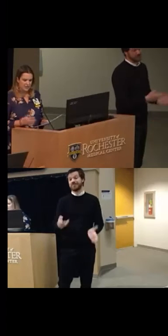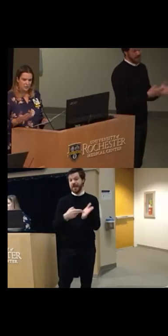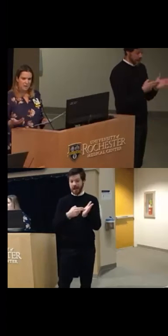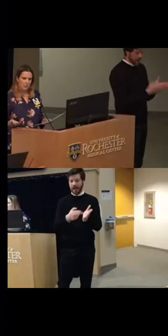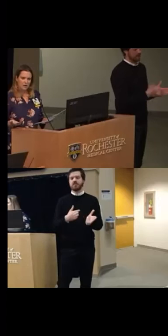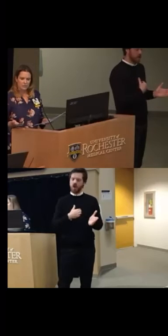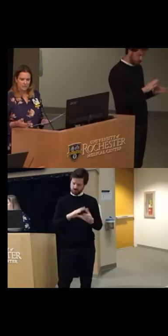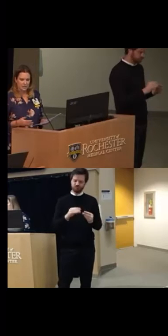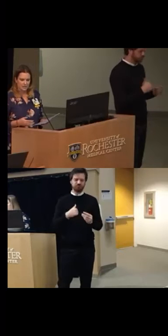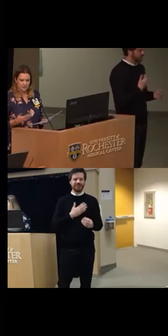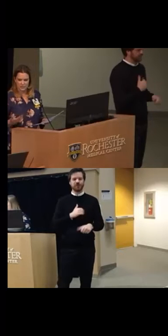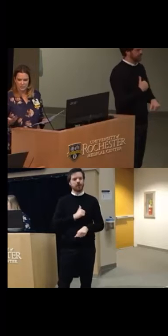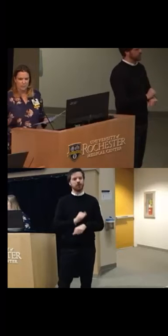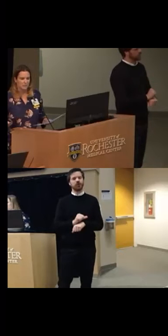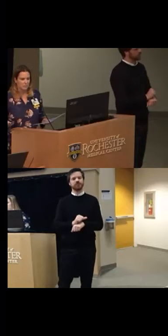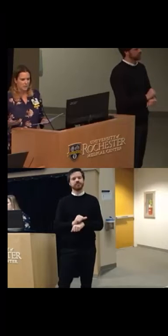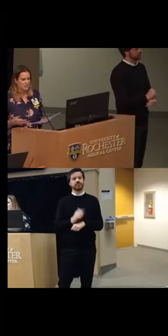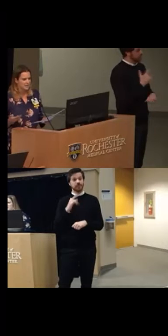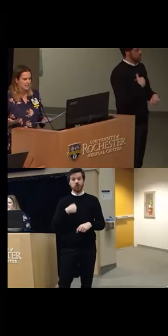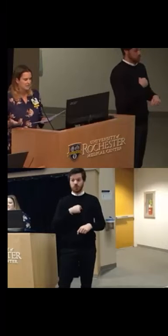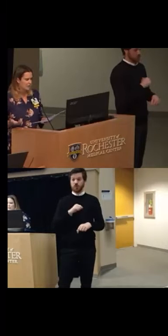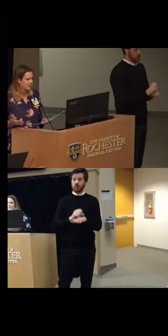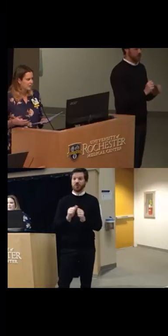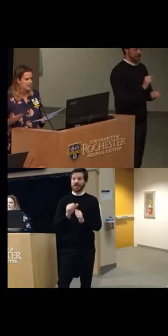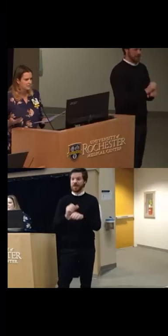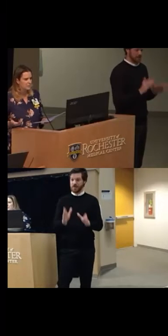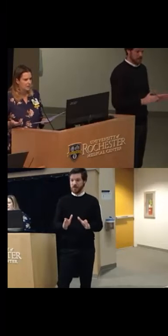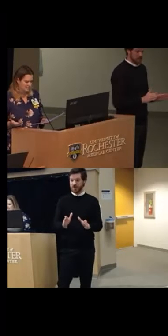I enjoy my work which I think since we work with employees I can say fairly a lot of people can't